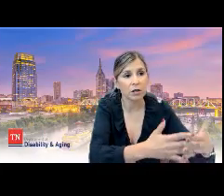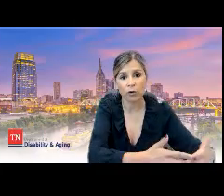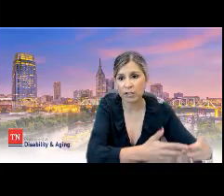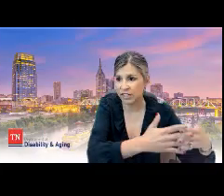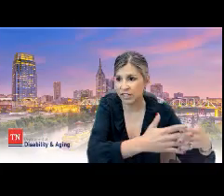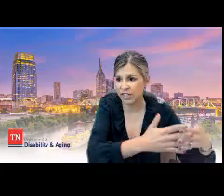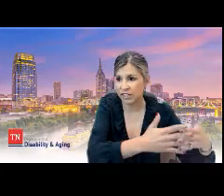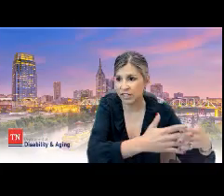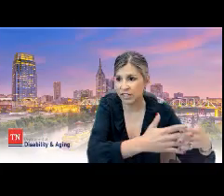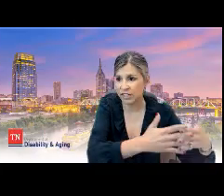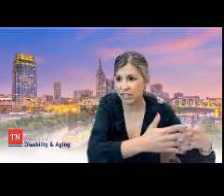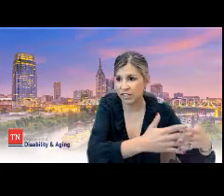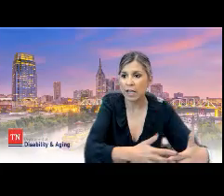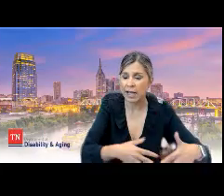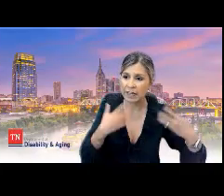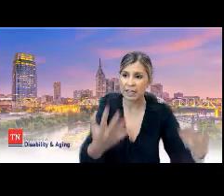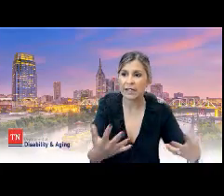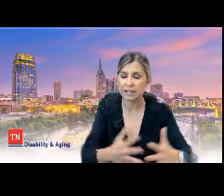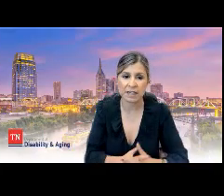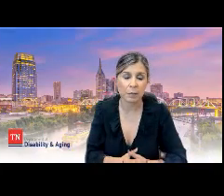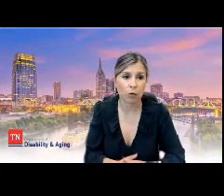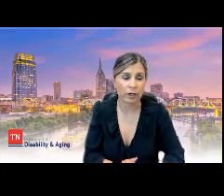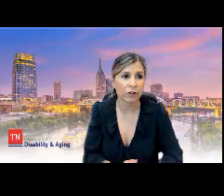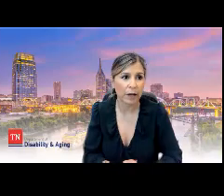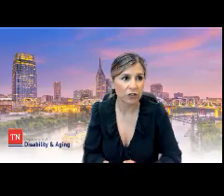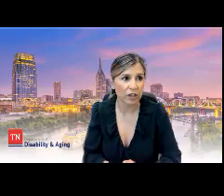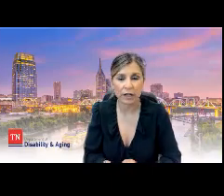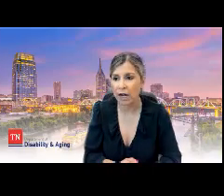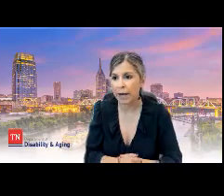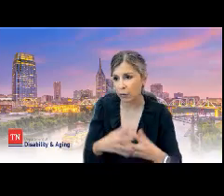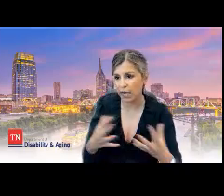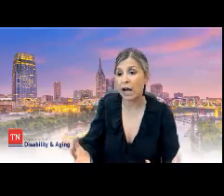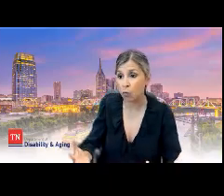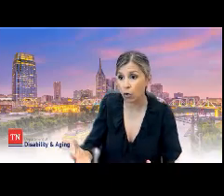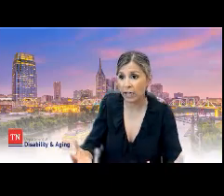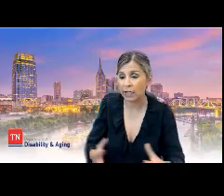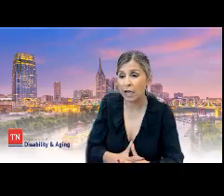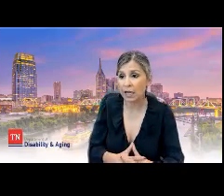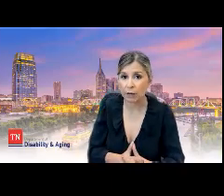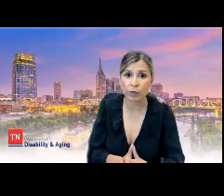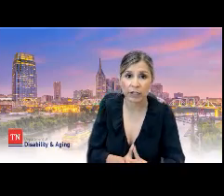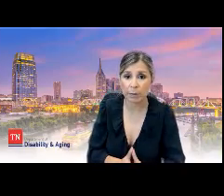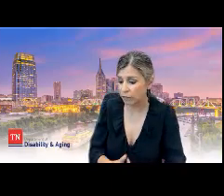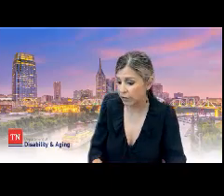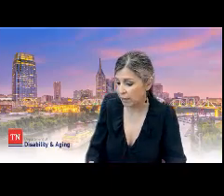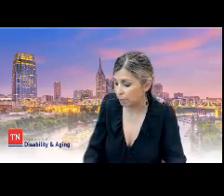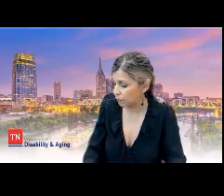they're not discouraged at that level and that they can seek more information about how working can really benefit them.